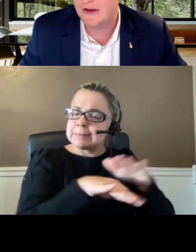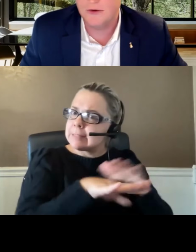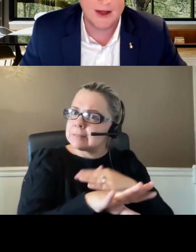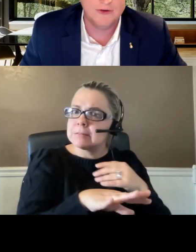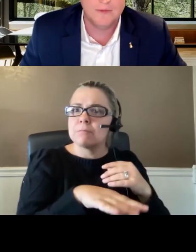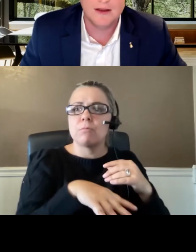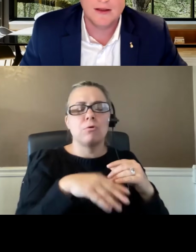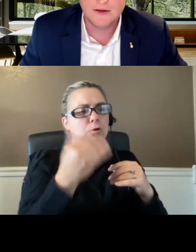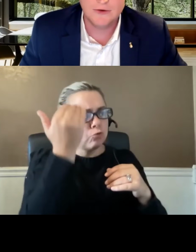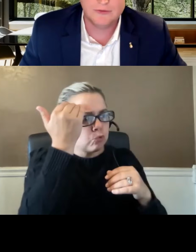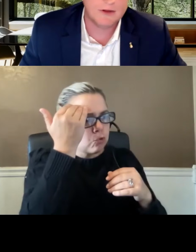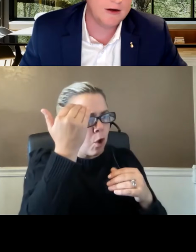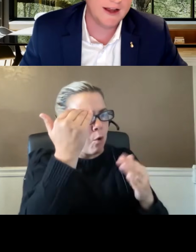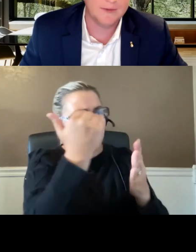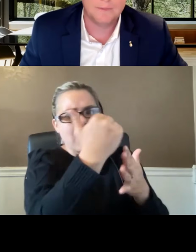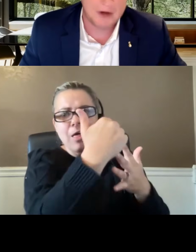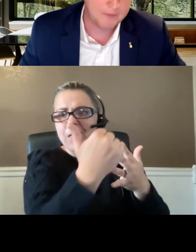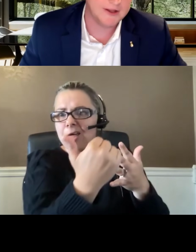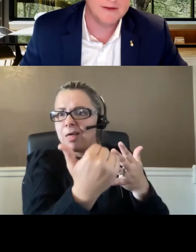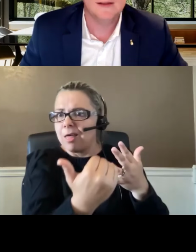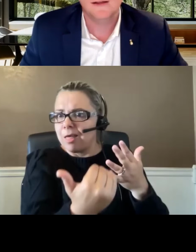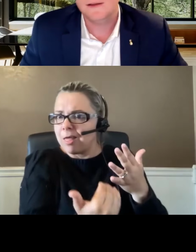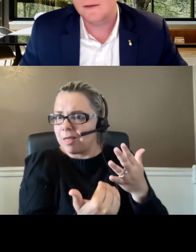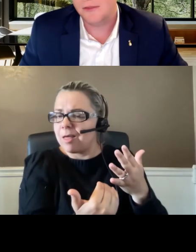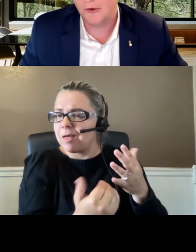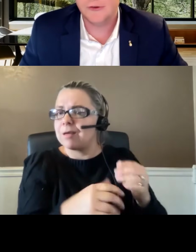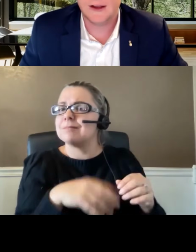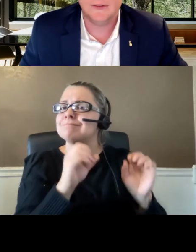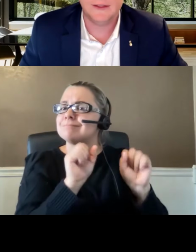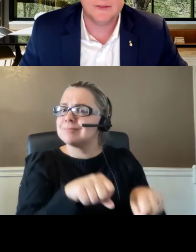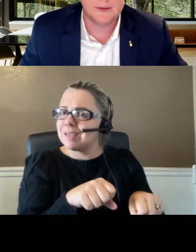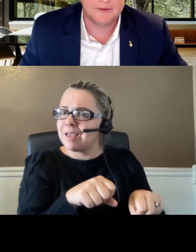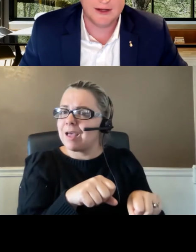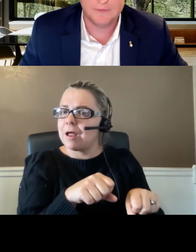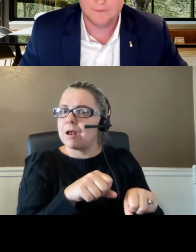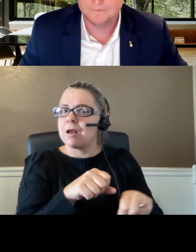they knew how to use ARIA properly. Those are the kinds of things that can be really helpful.